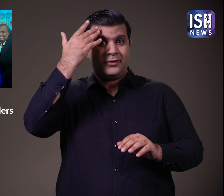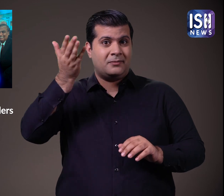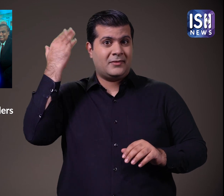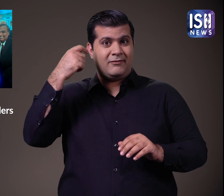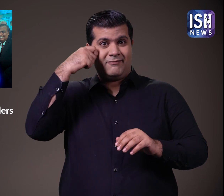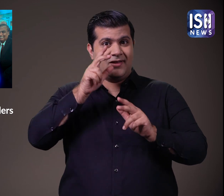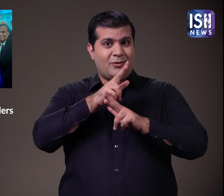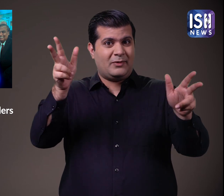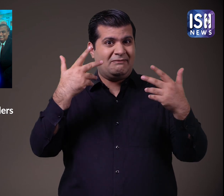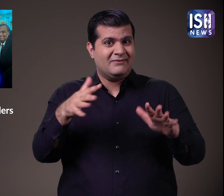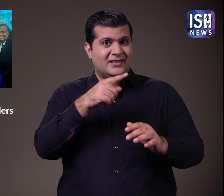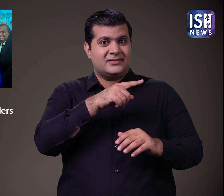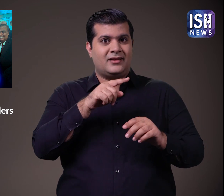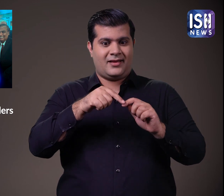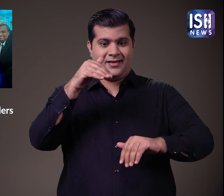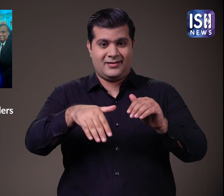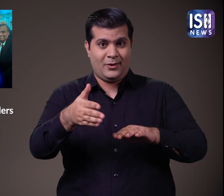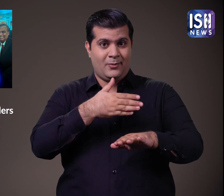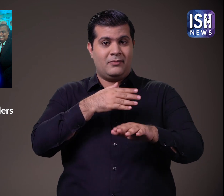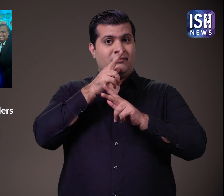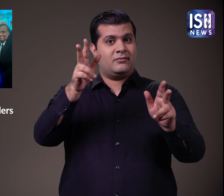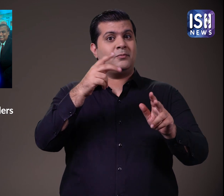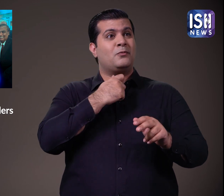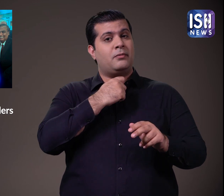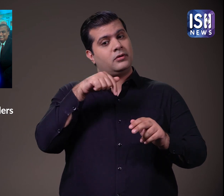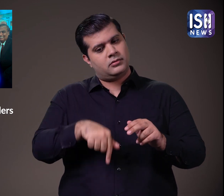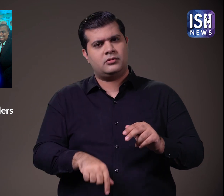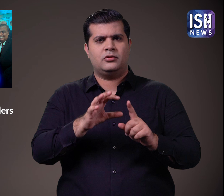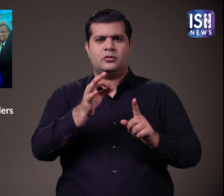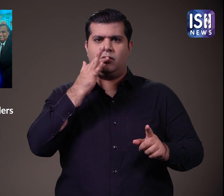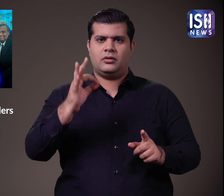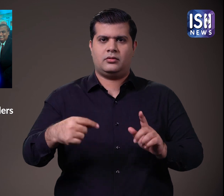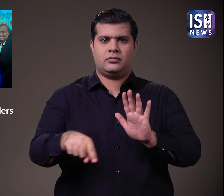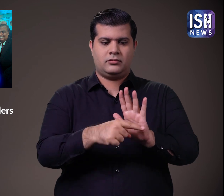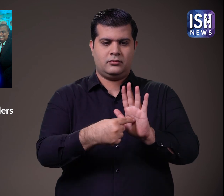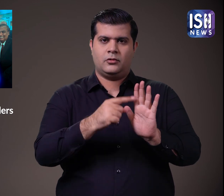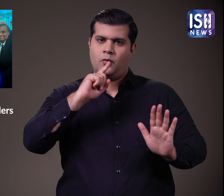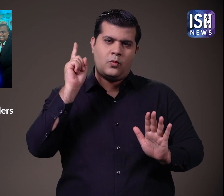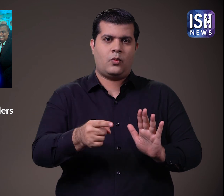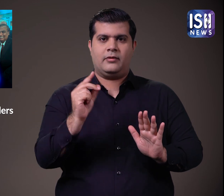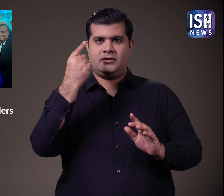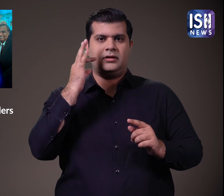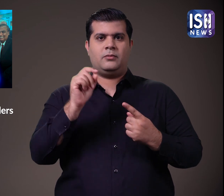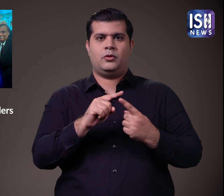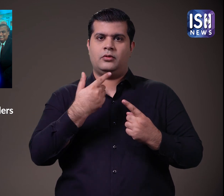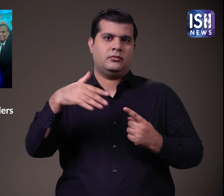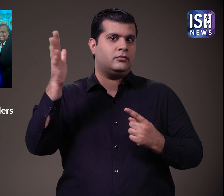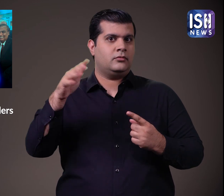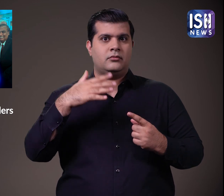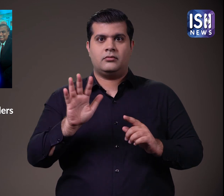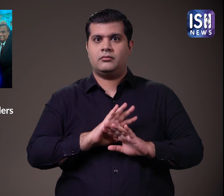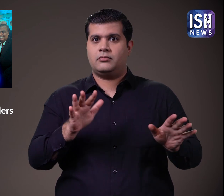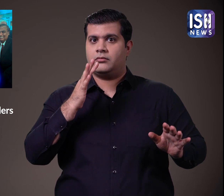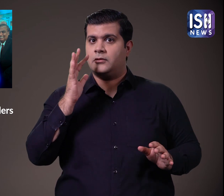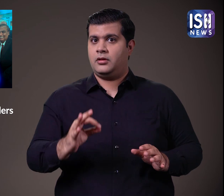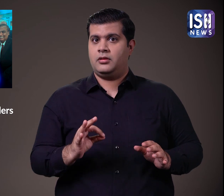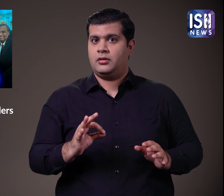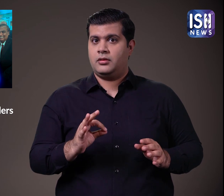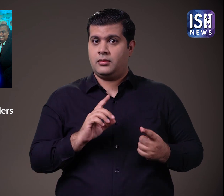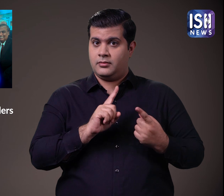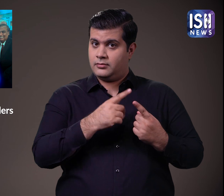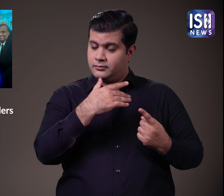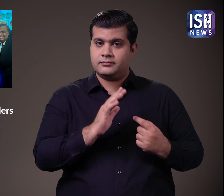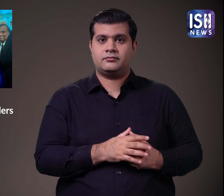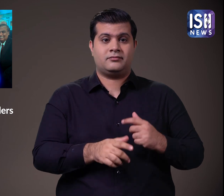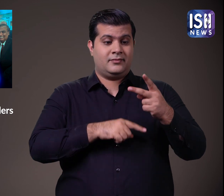Earlier we had said that Trump before the elections had promised to deport illegal immigrants and that is what he is doing now.